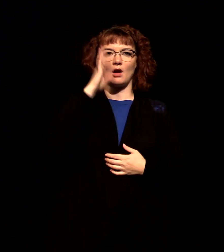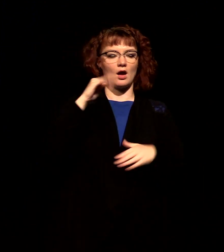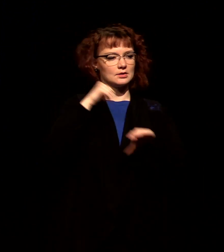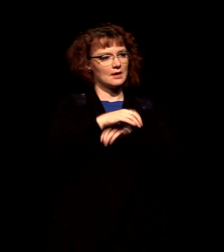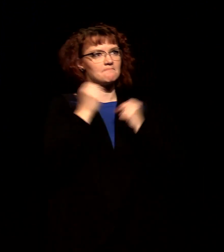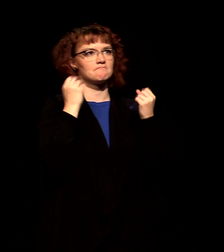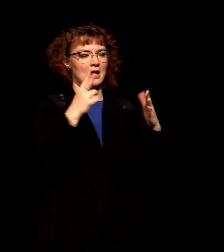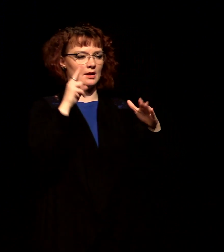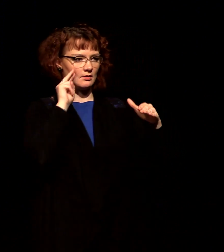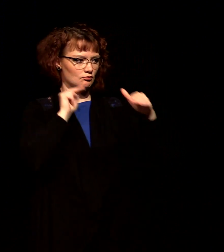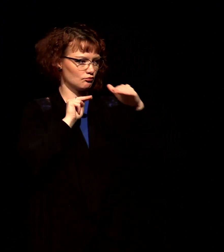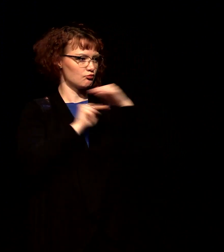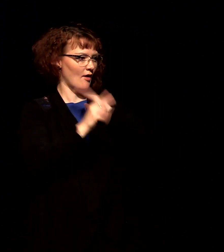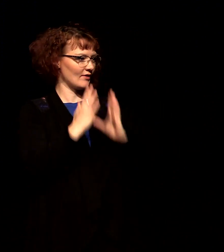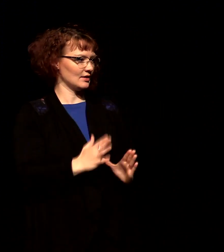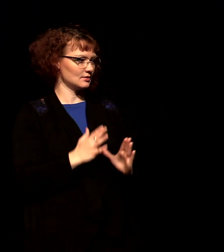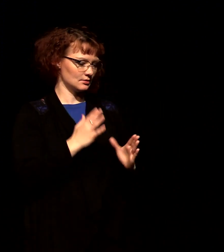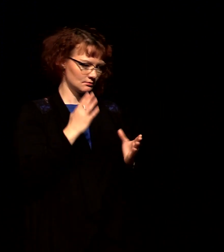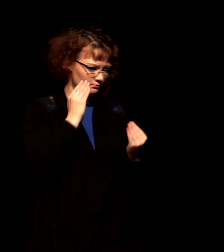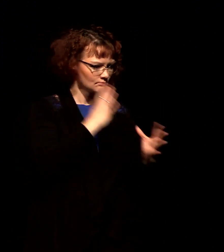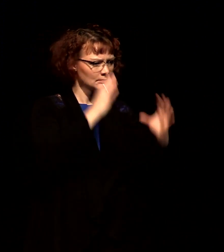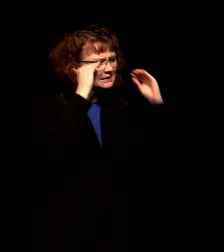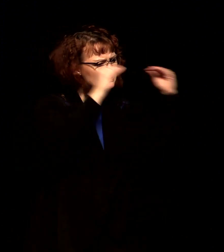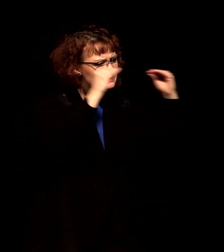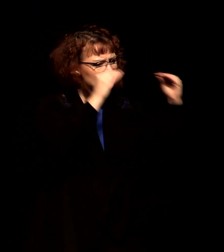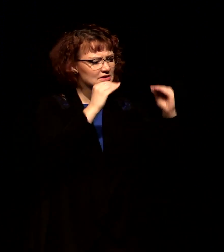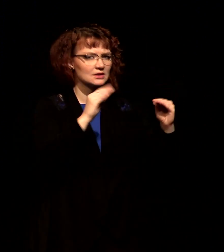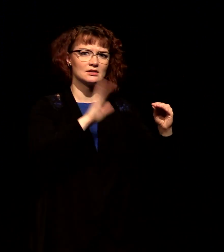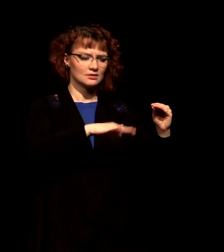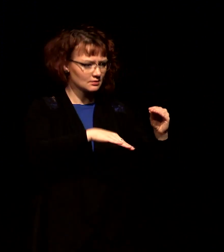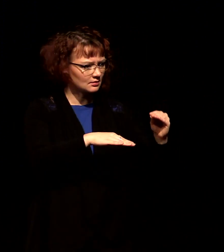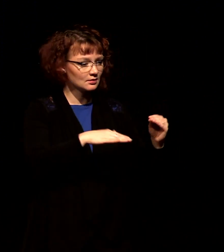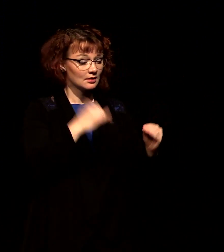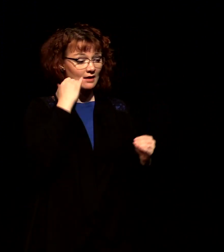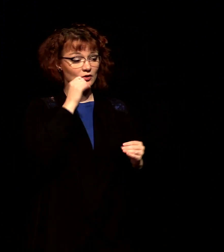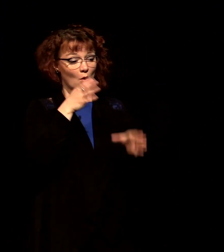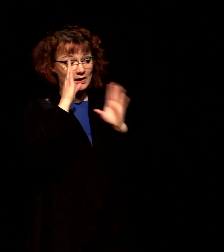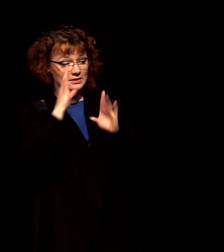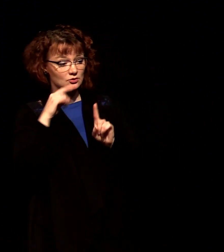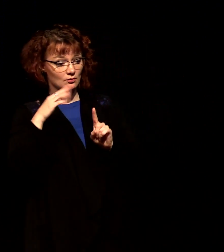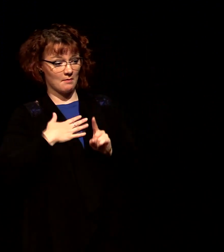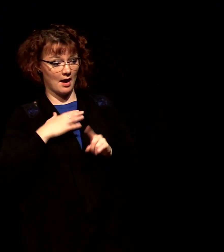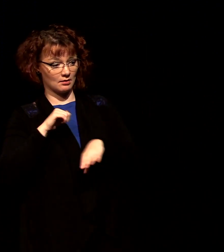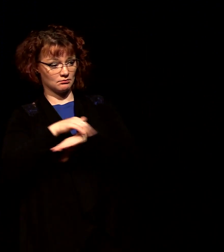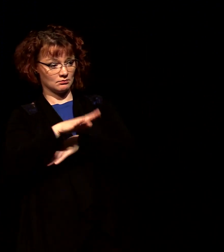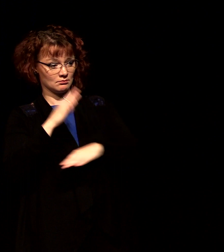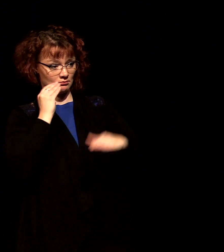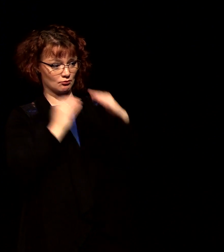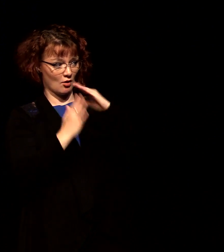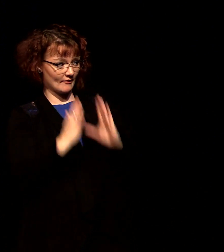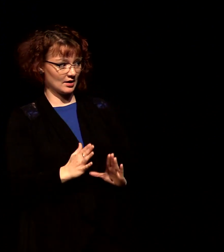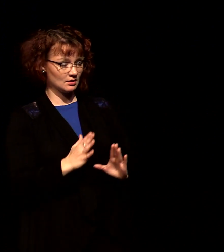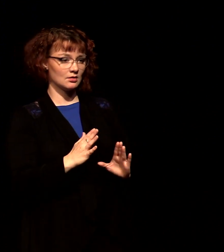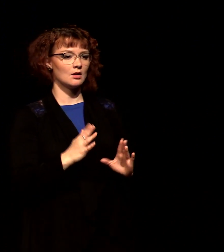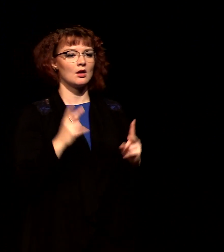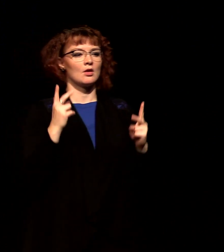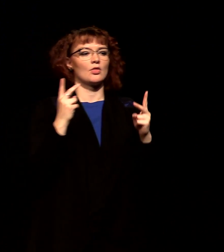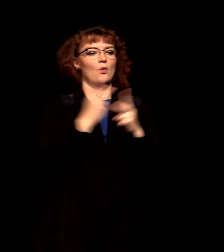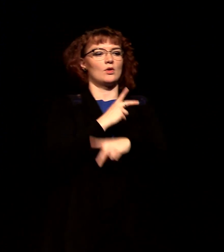Israel walked away from God, and he said, If you don't listen to these prophets, then the worst of the punishment is going to